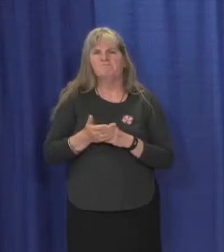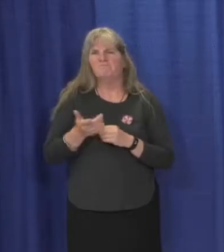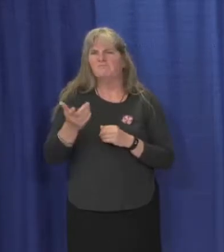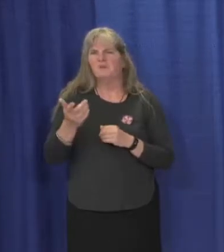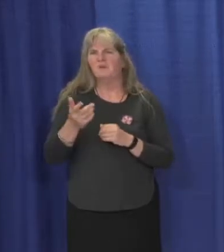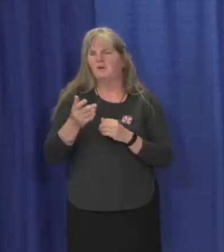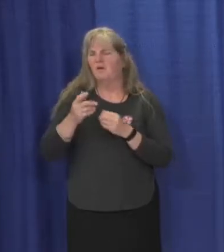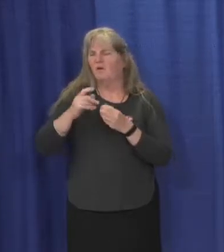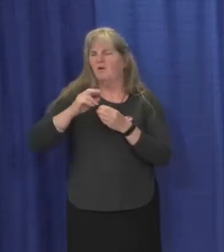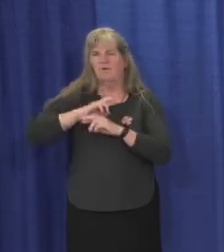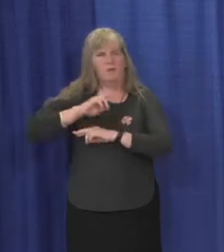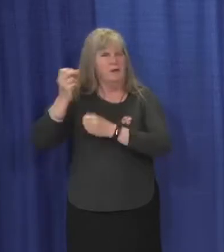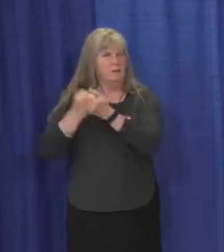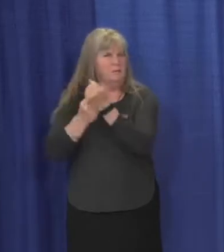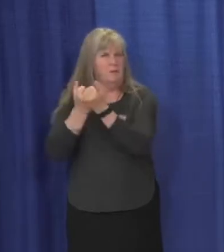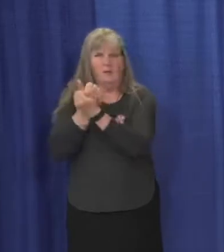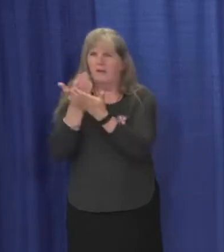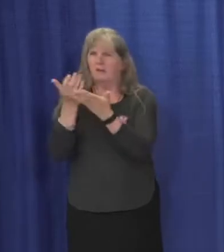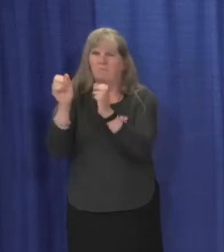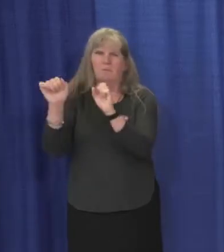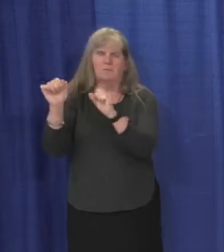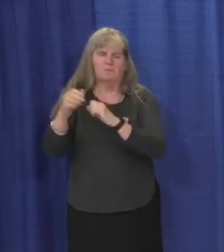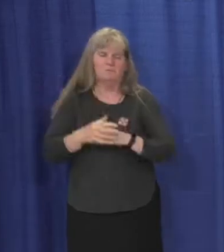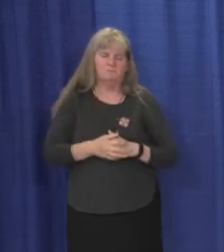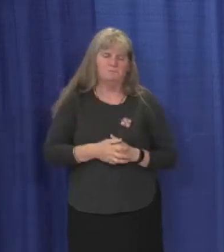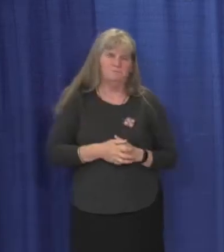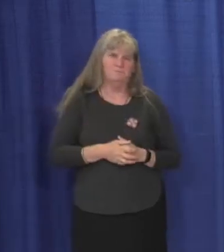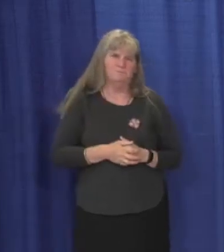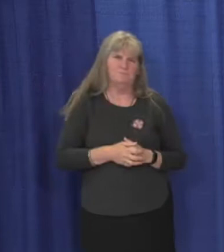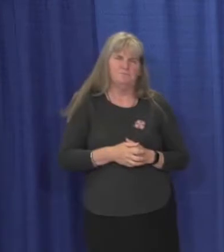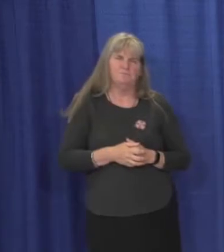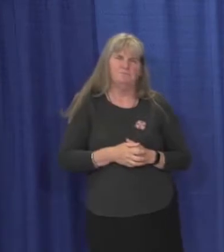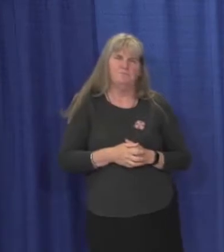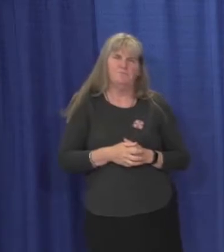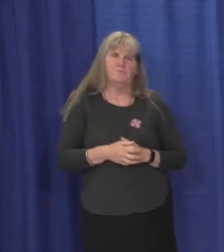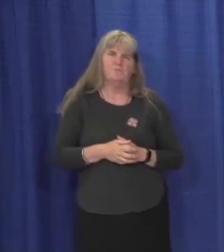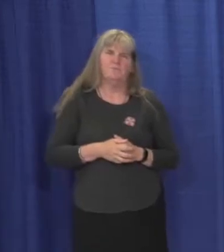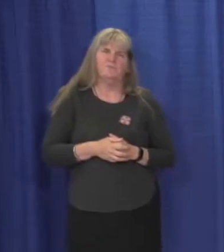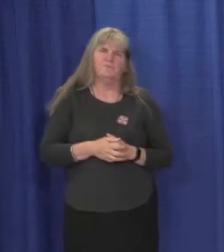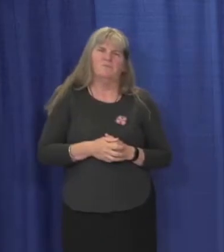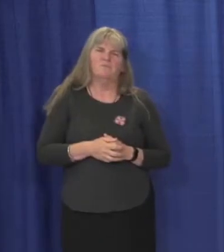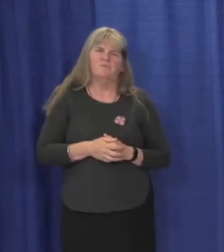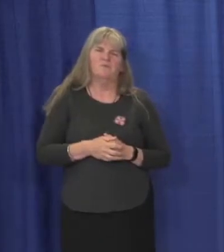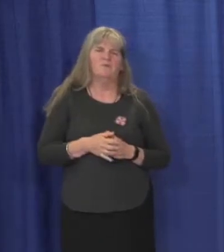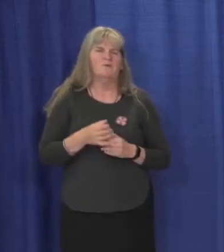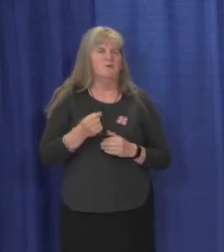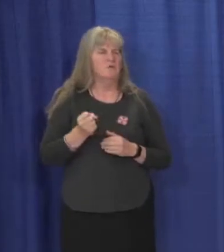population, the vaccine uptake and other factors.